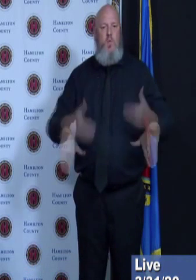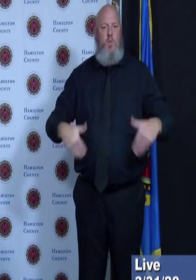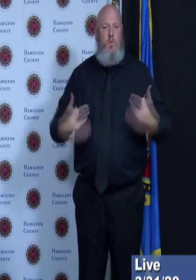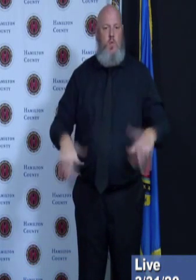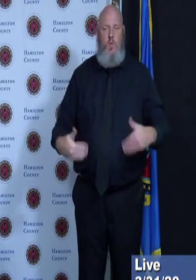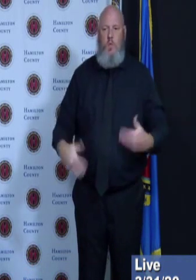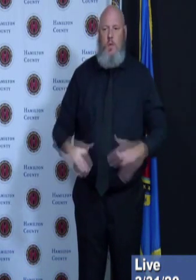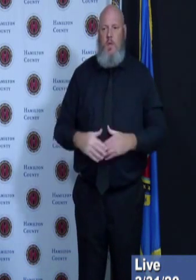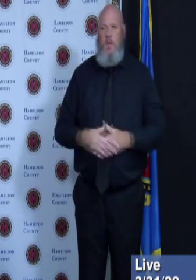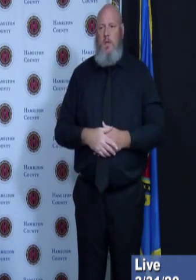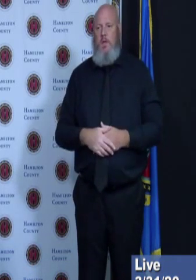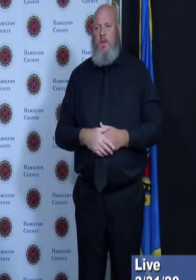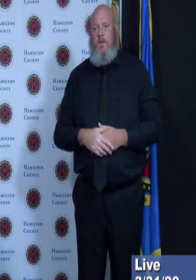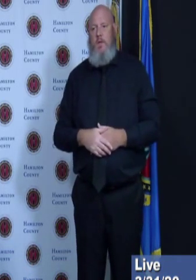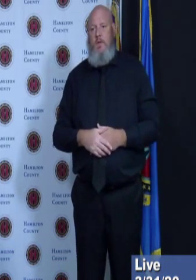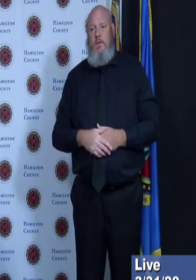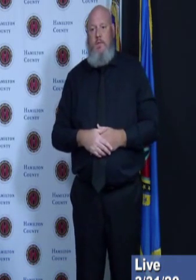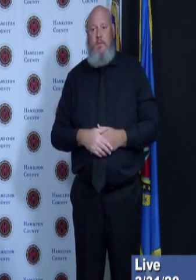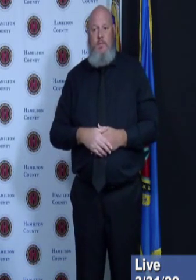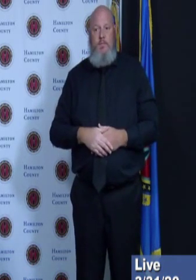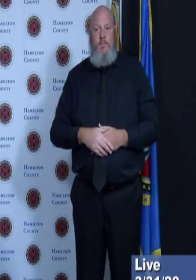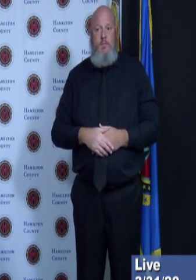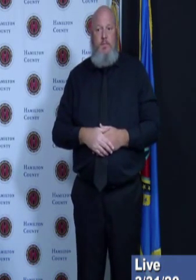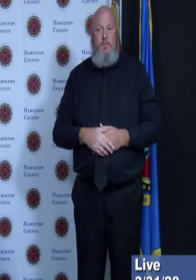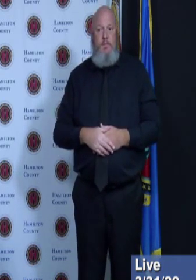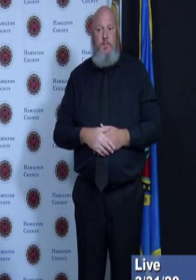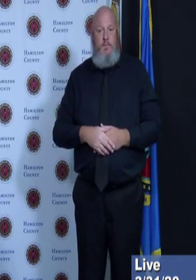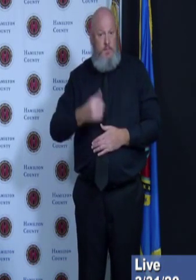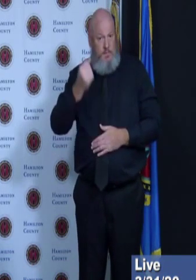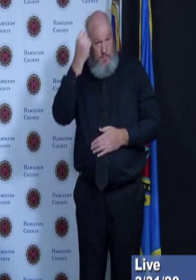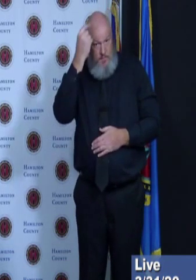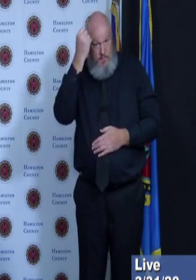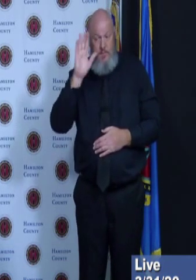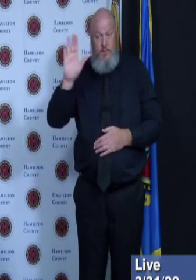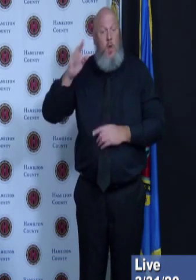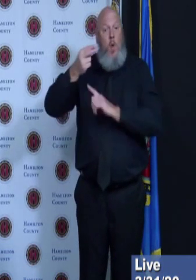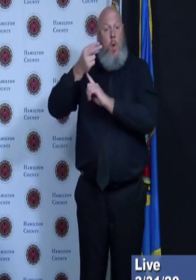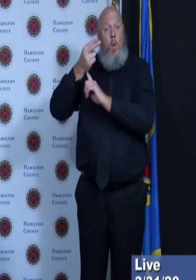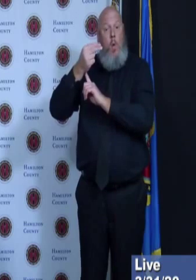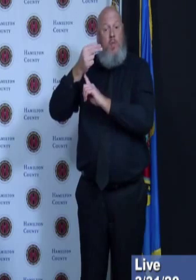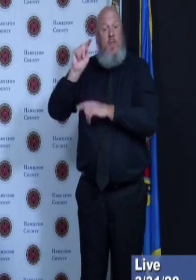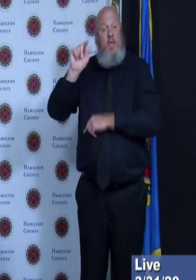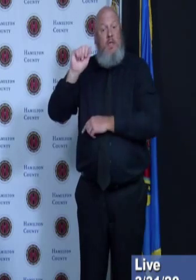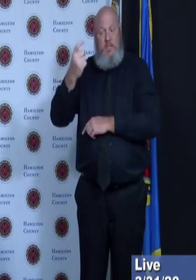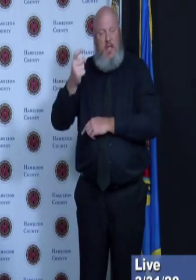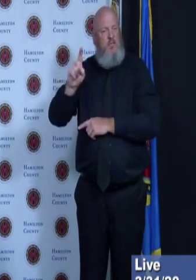is tremendous because our room nights are I don't I think they're ten percent